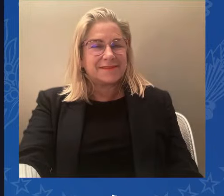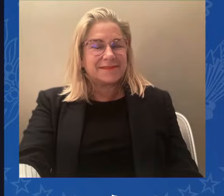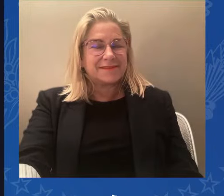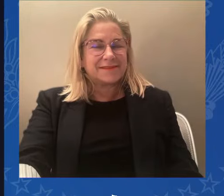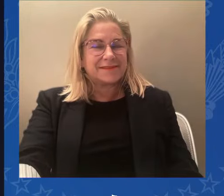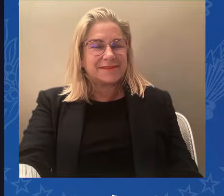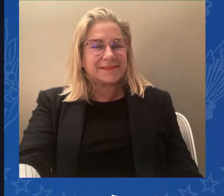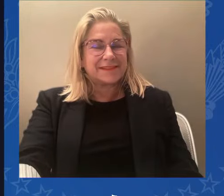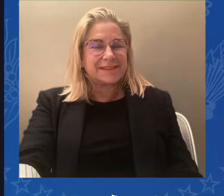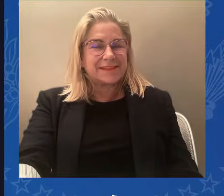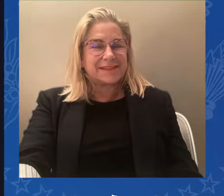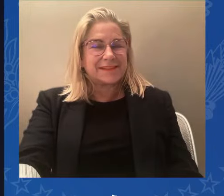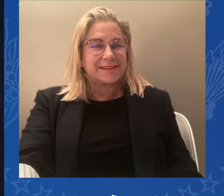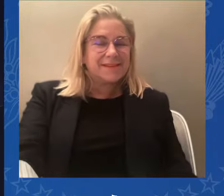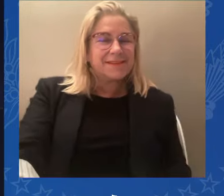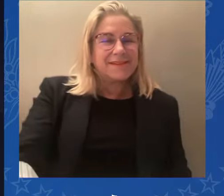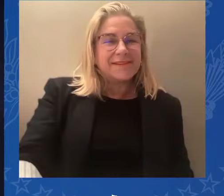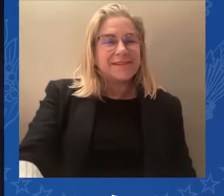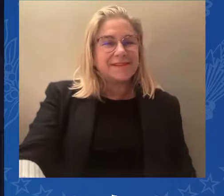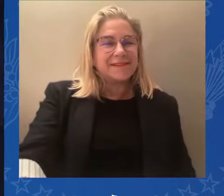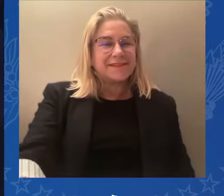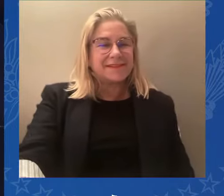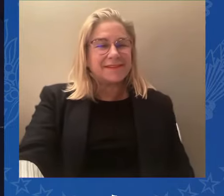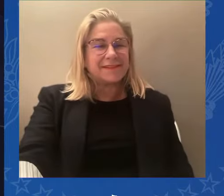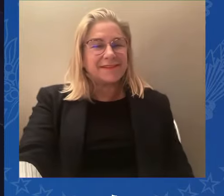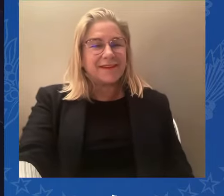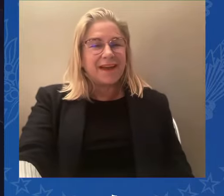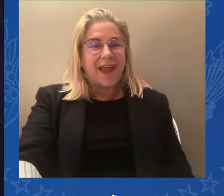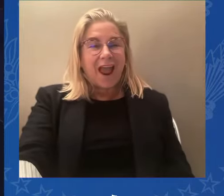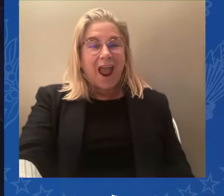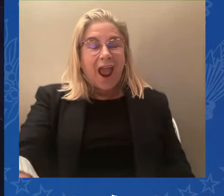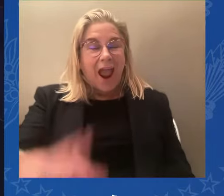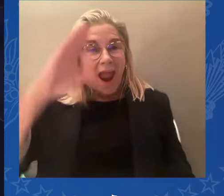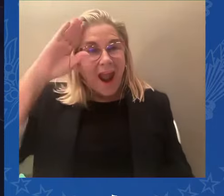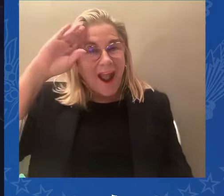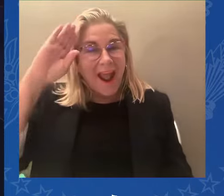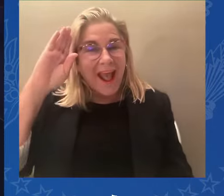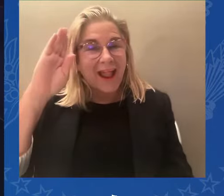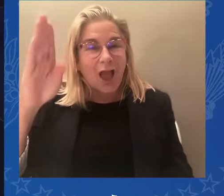The President: Hello, CBC. Hello, hello, hello.